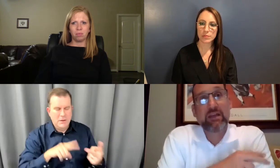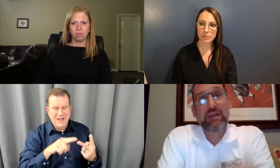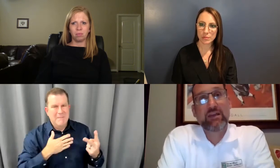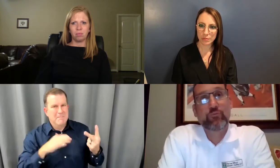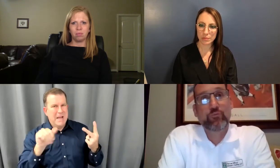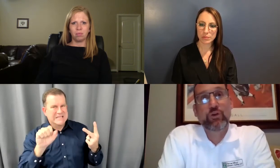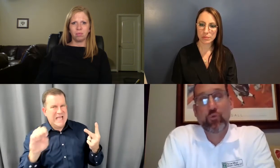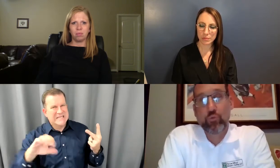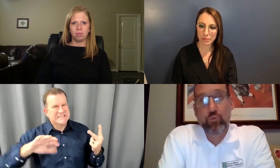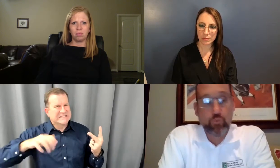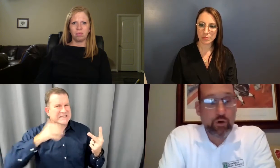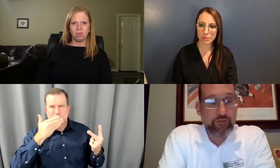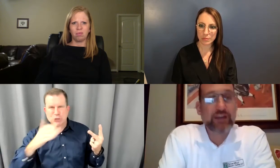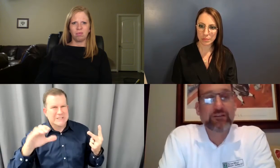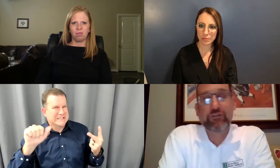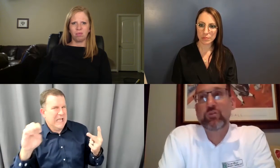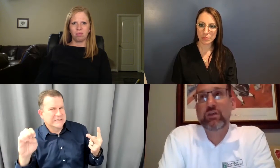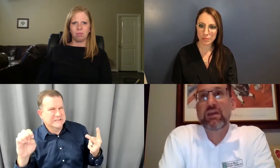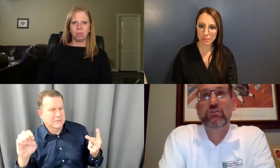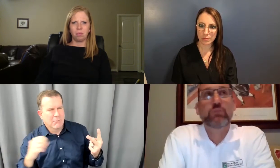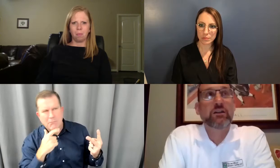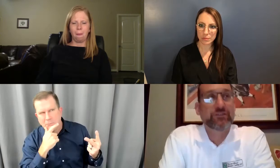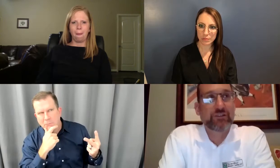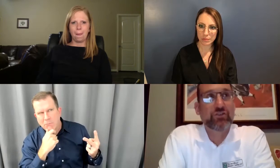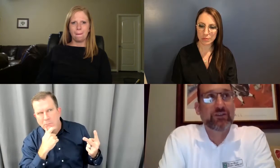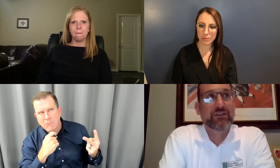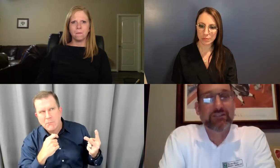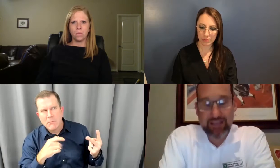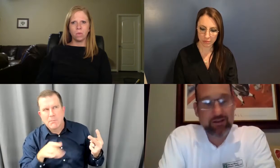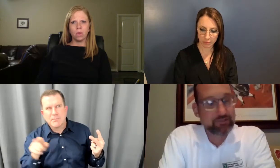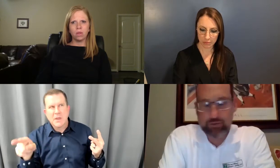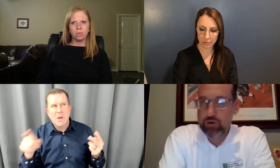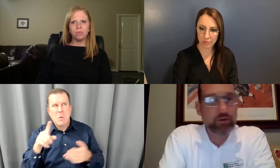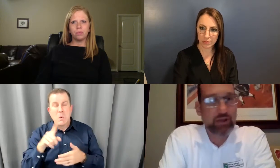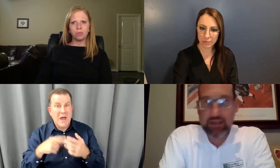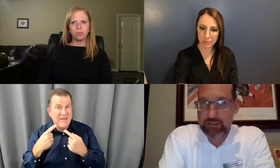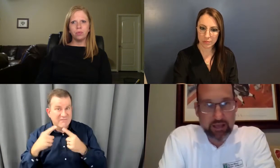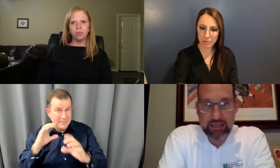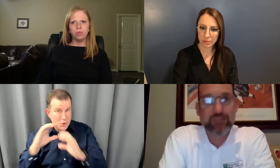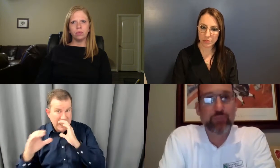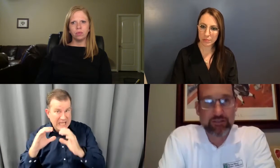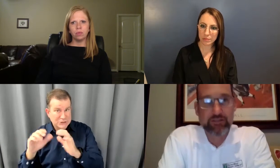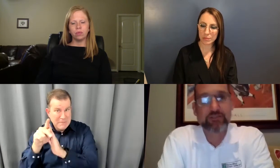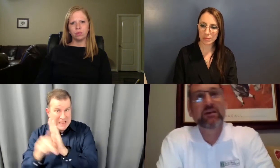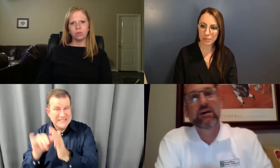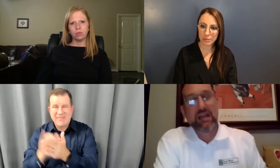And what effective communication policies should exist, again, it's determined on a case by case basis,